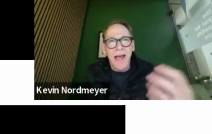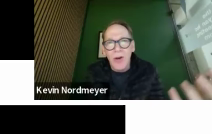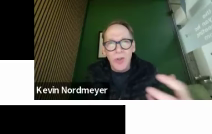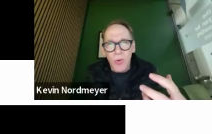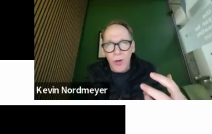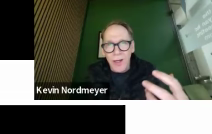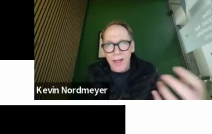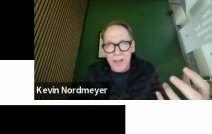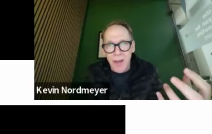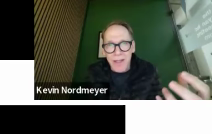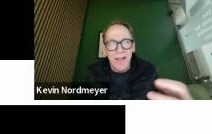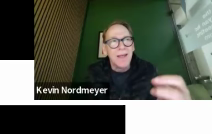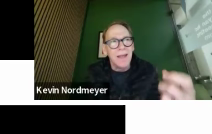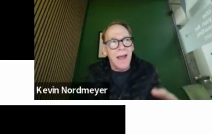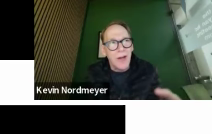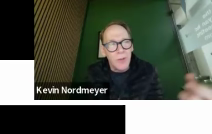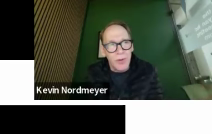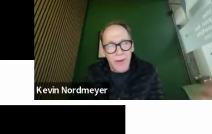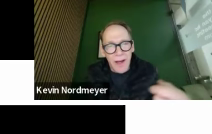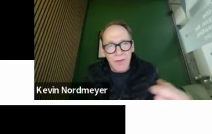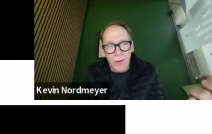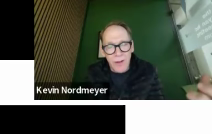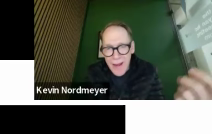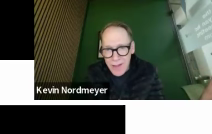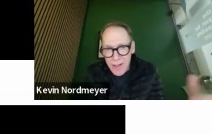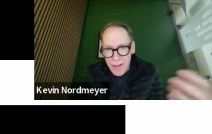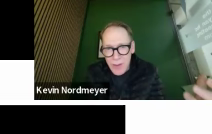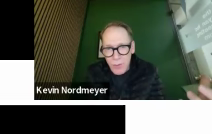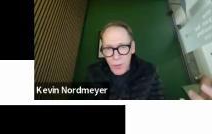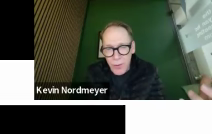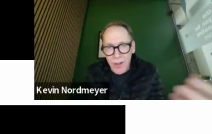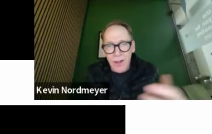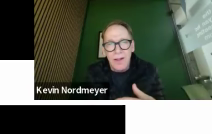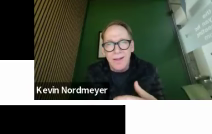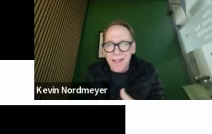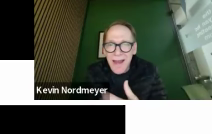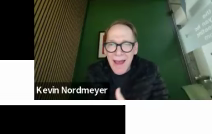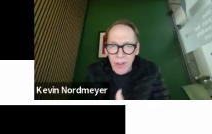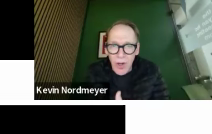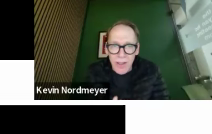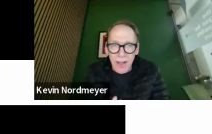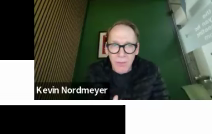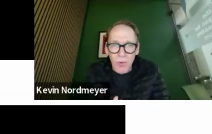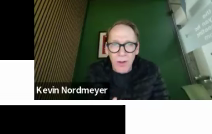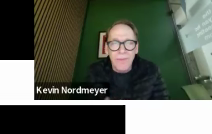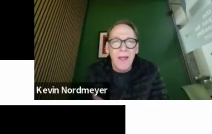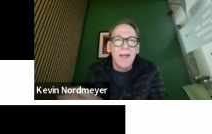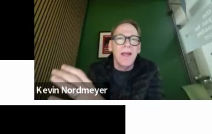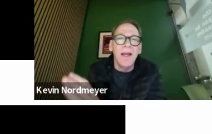It's just how you organize space and how you provide for access and so forth doesn't have to cost any more.